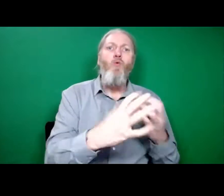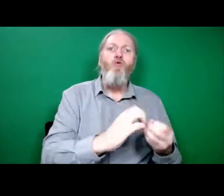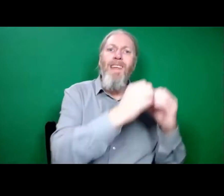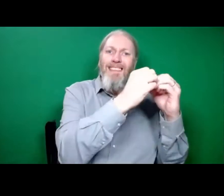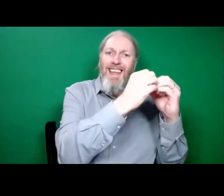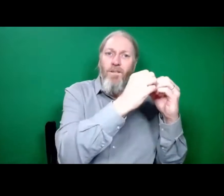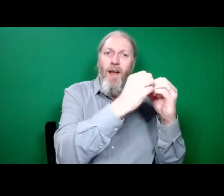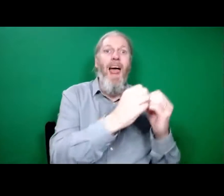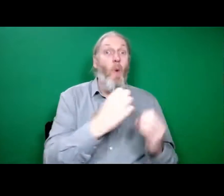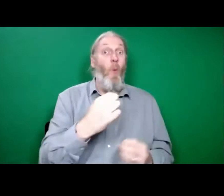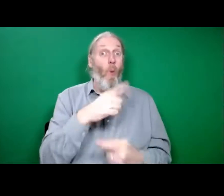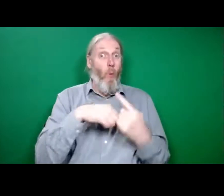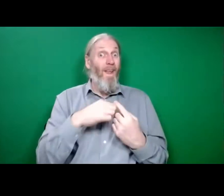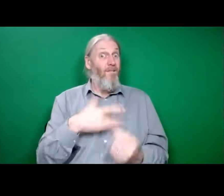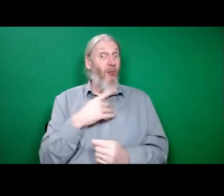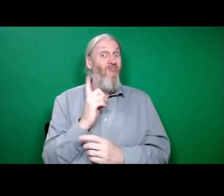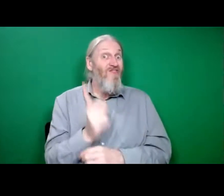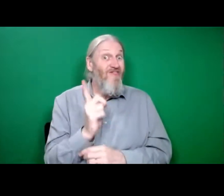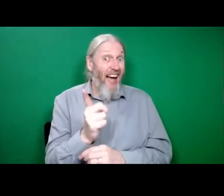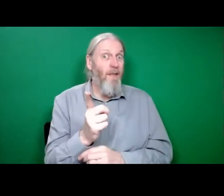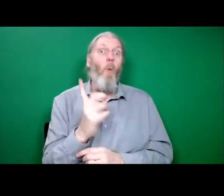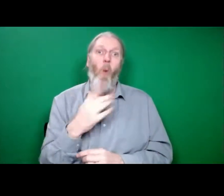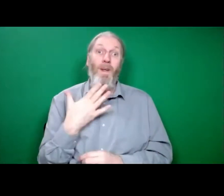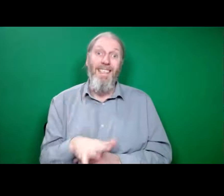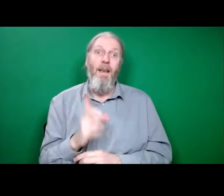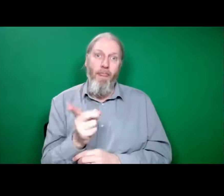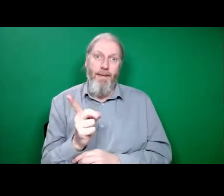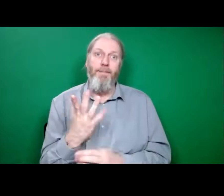level. We have seen over the past 12 months, during